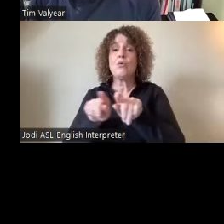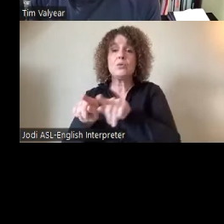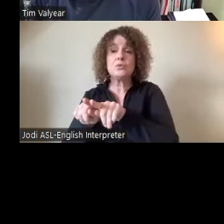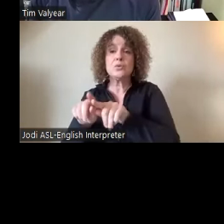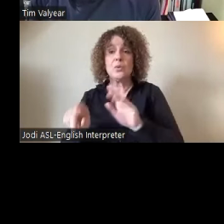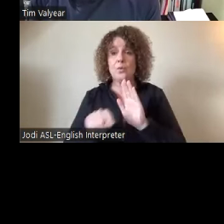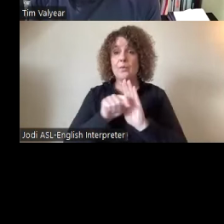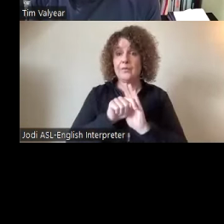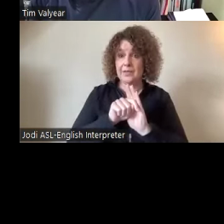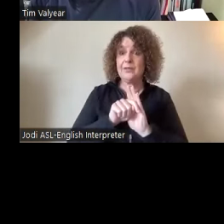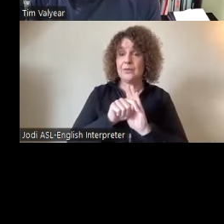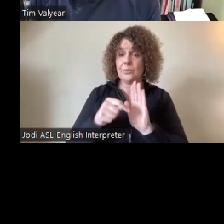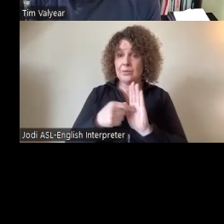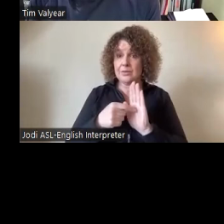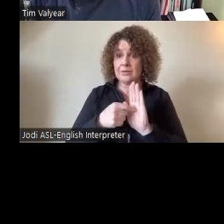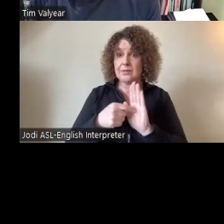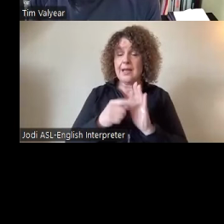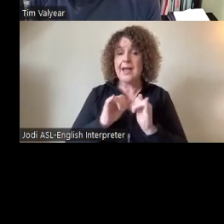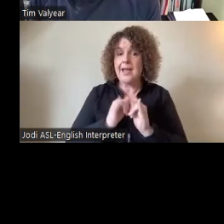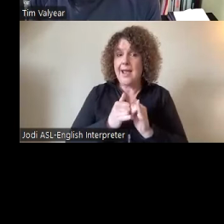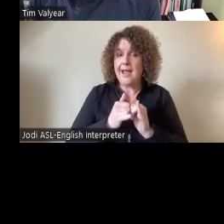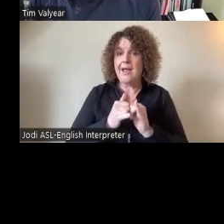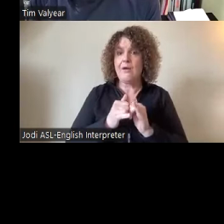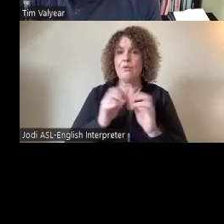can click on and find the most up to date data. There's